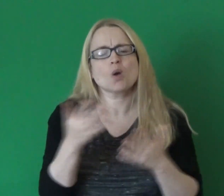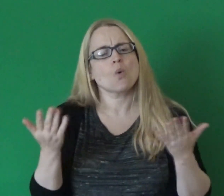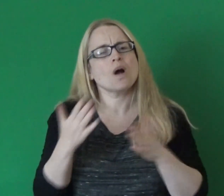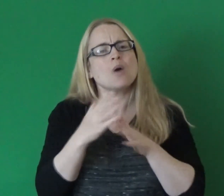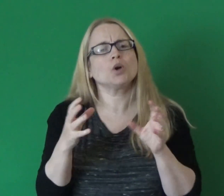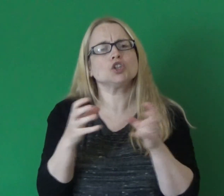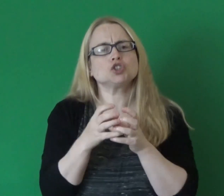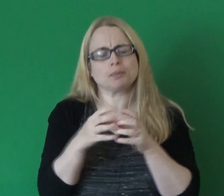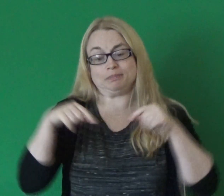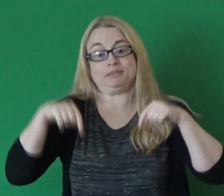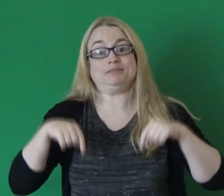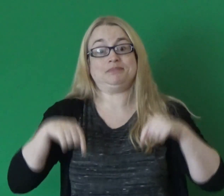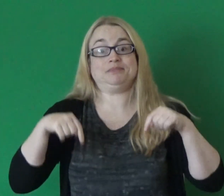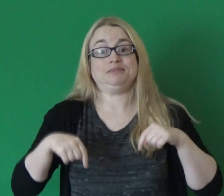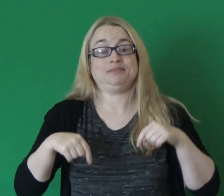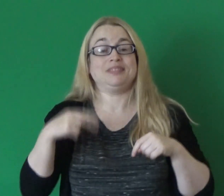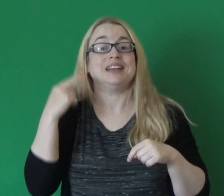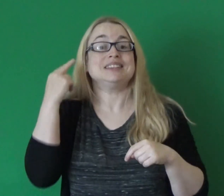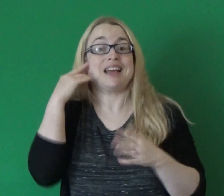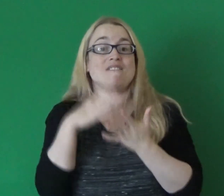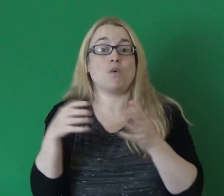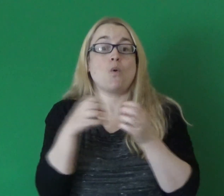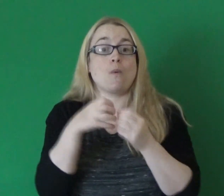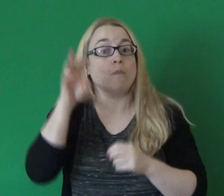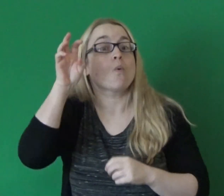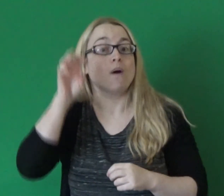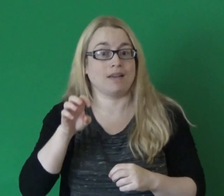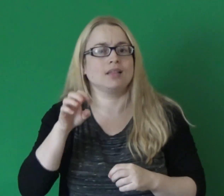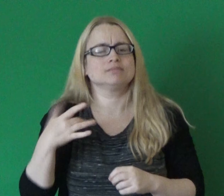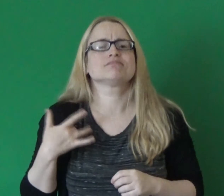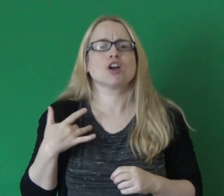The workshop will be held at Deaf Hub Wales